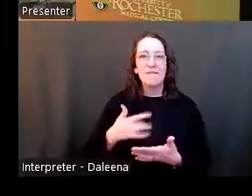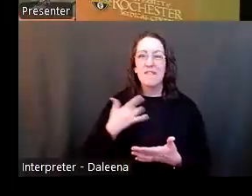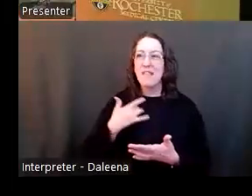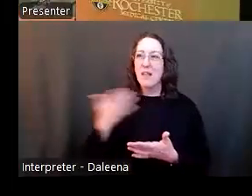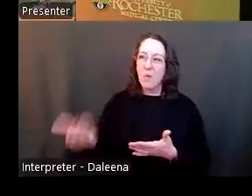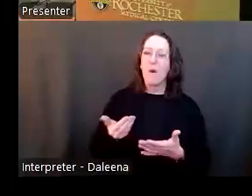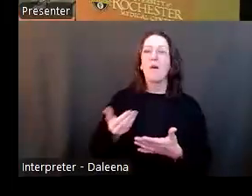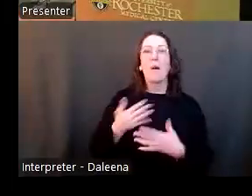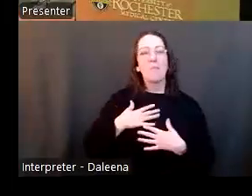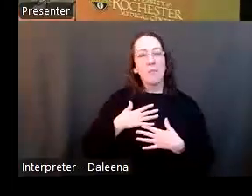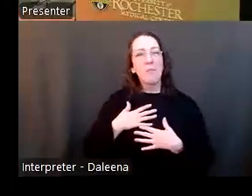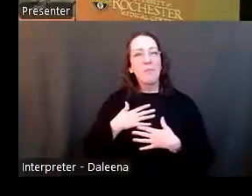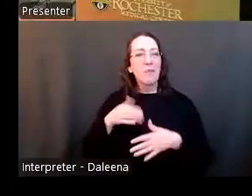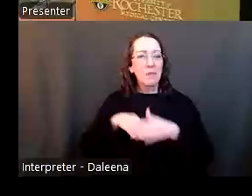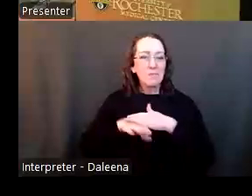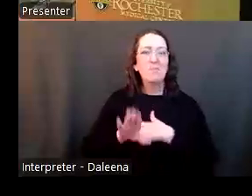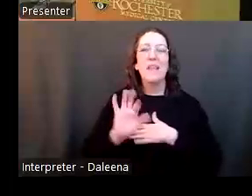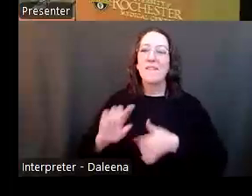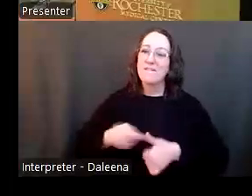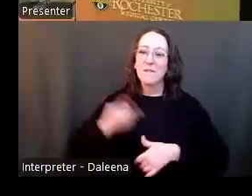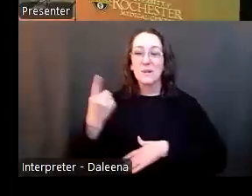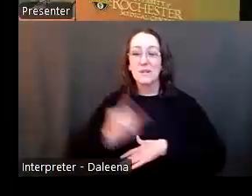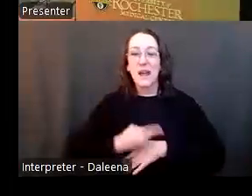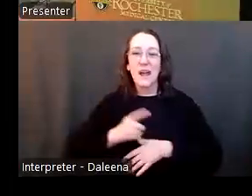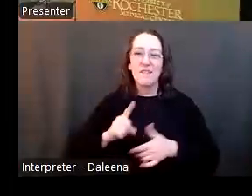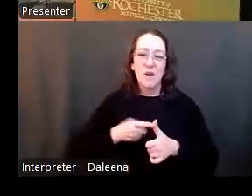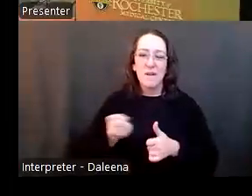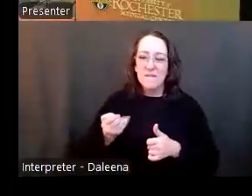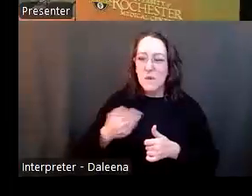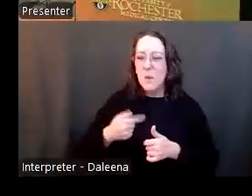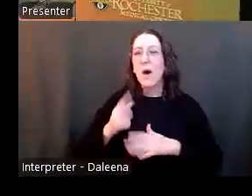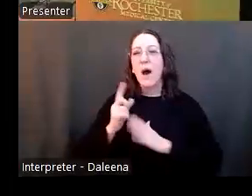soon as they come on the unit right on that first day first few hours there and then something new